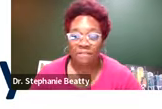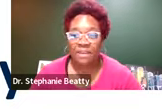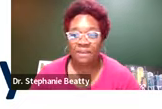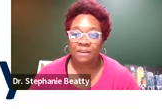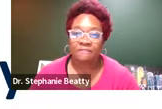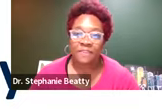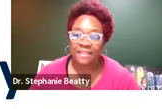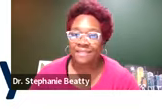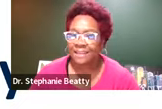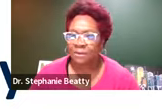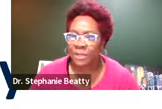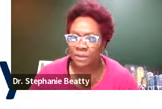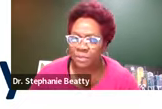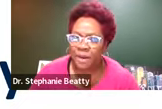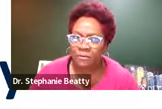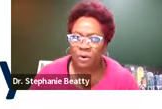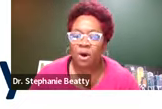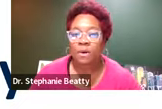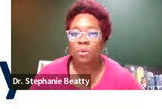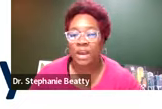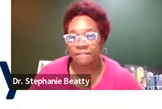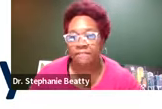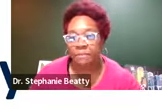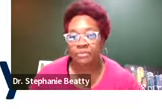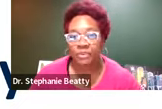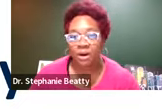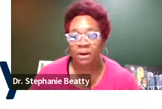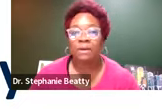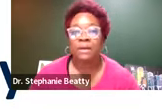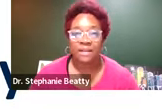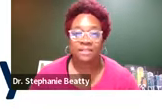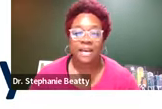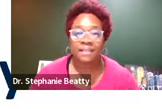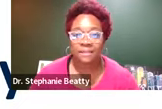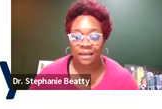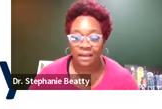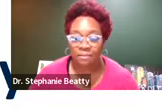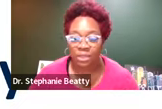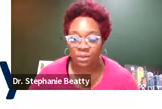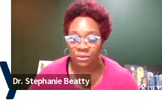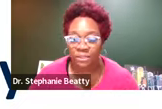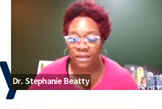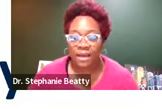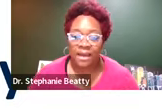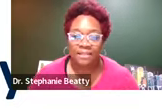Waving in their face is not really respectful, although waving from afar is a tactic that can be used,